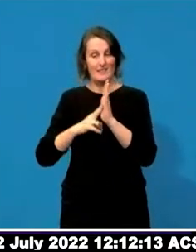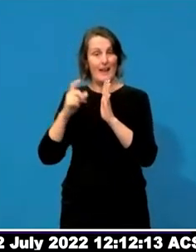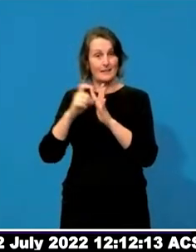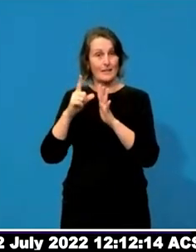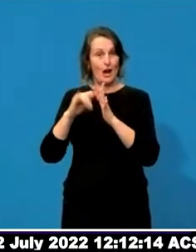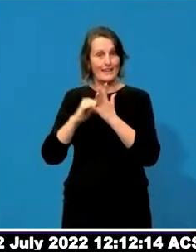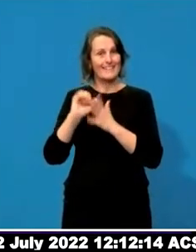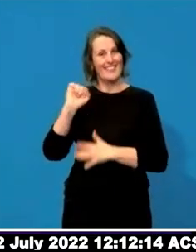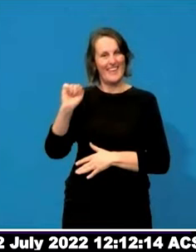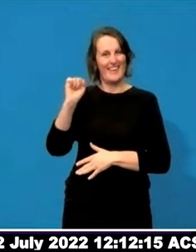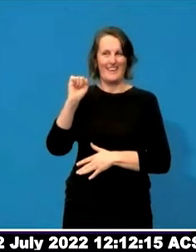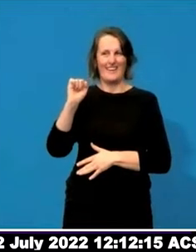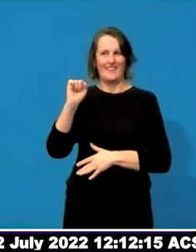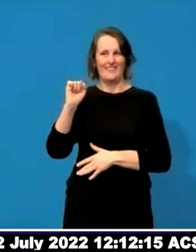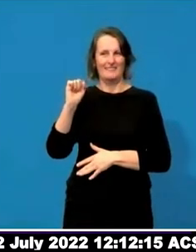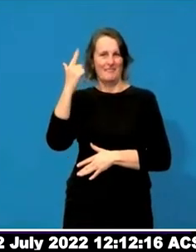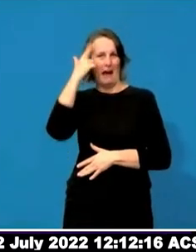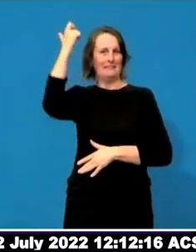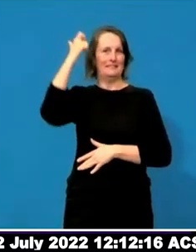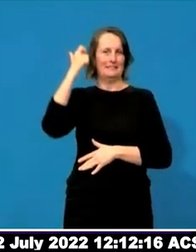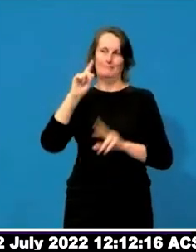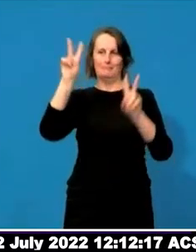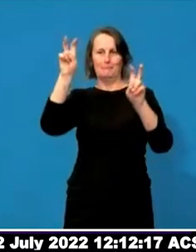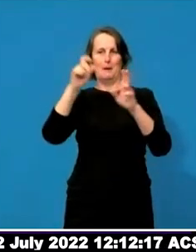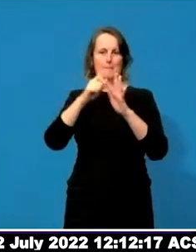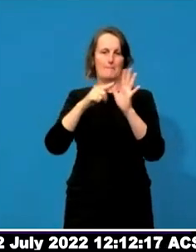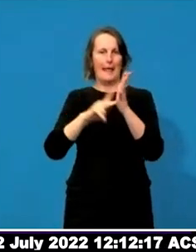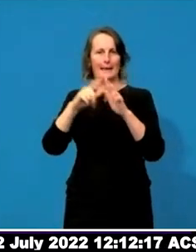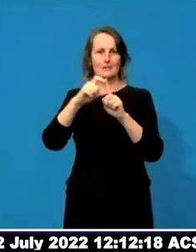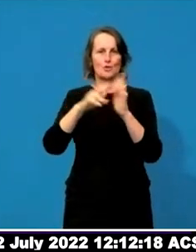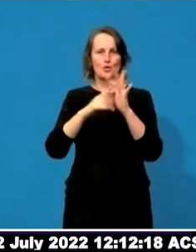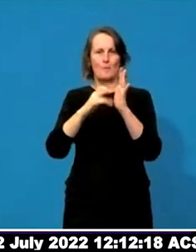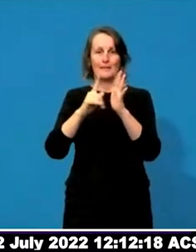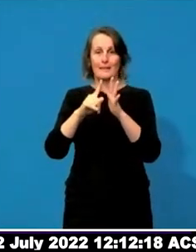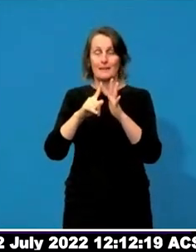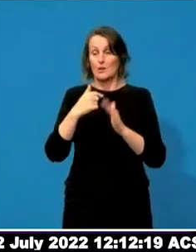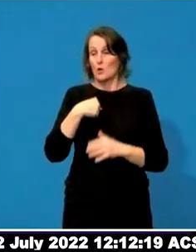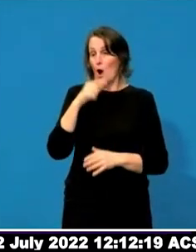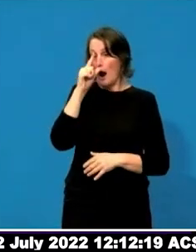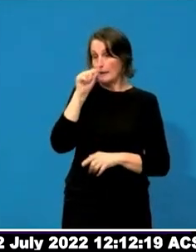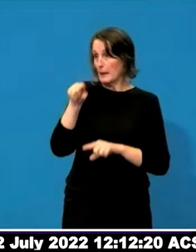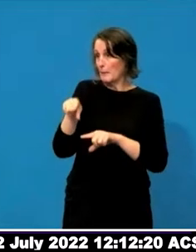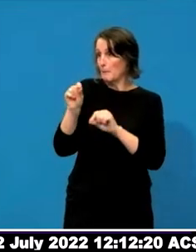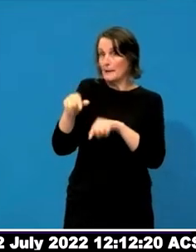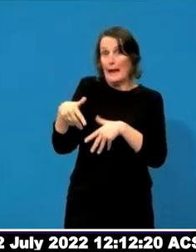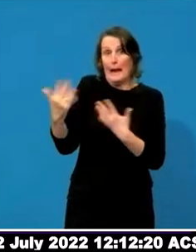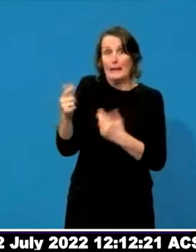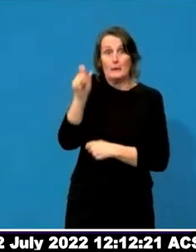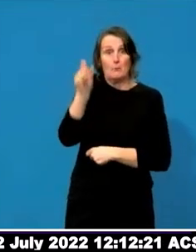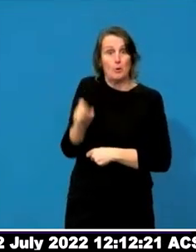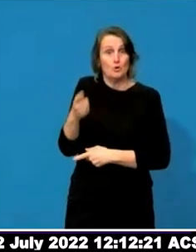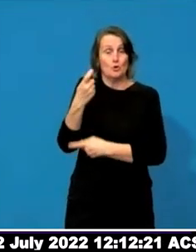And so I could nominate for Lauren to be my plan nominee to help me manage my plan.